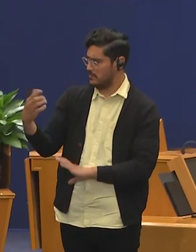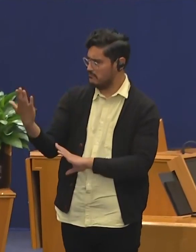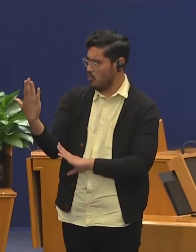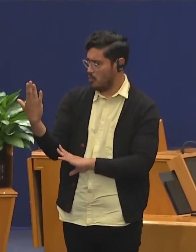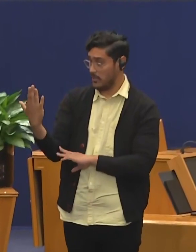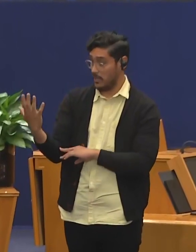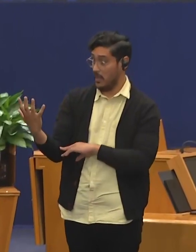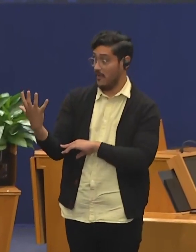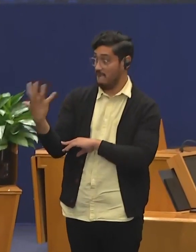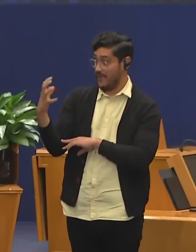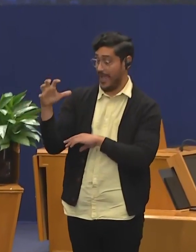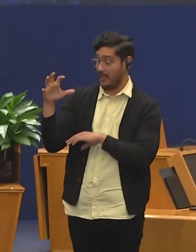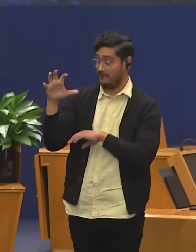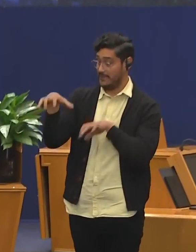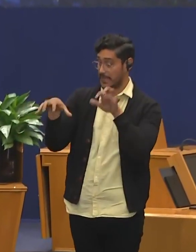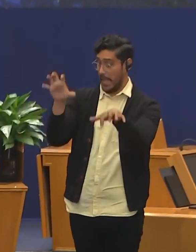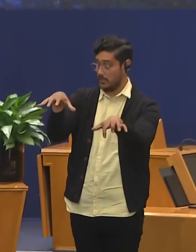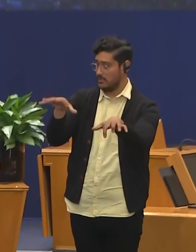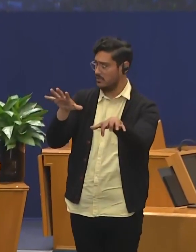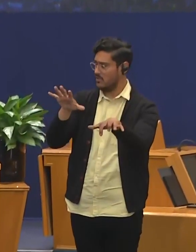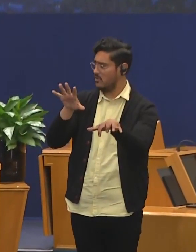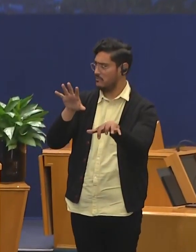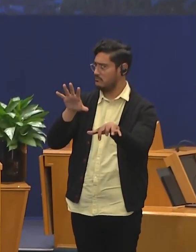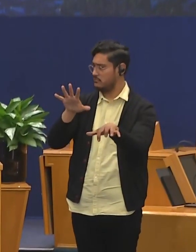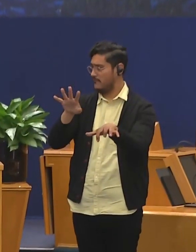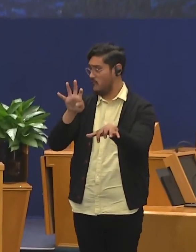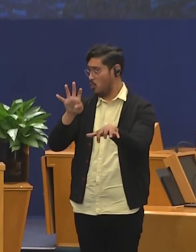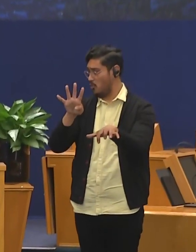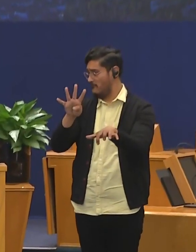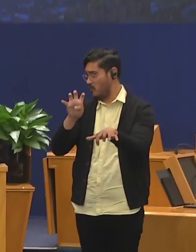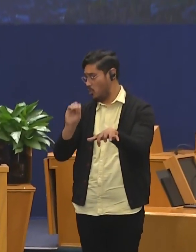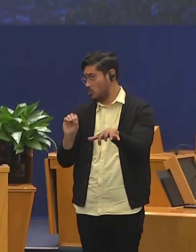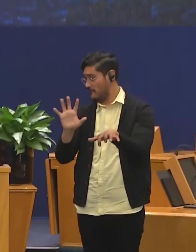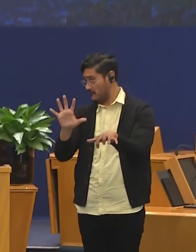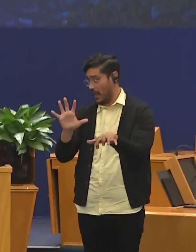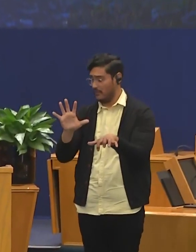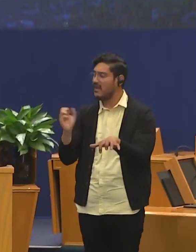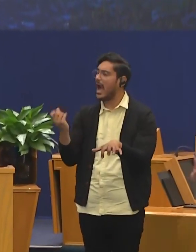YOU SAID AS OF THIS MORNING THERE WERE FIVE SITES, 405 ROMS.